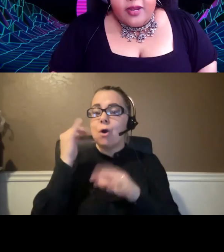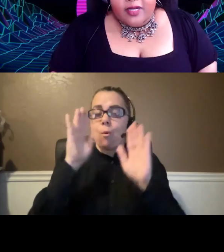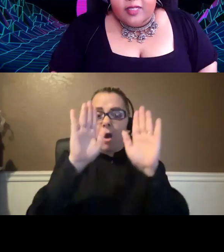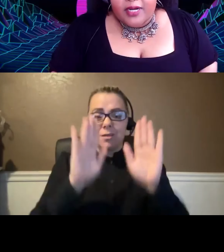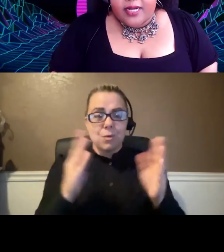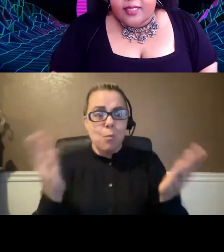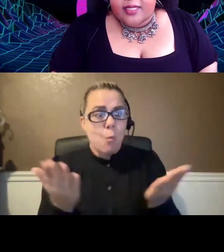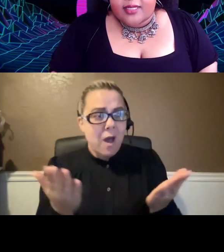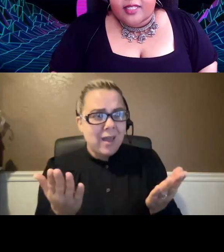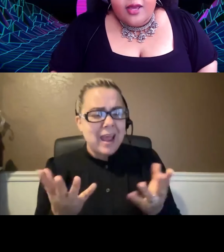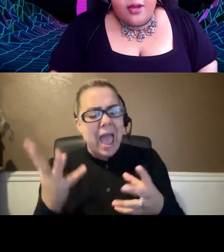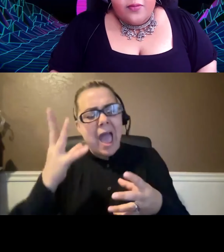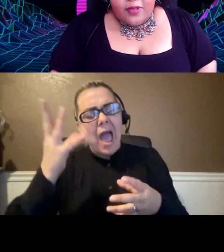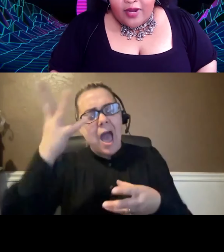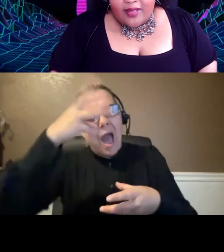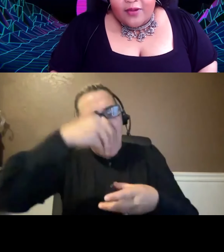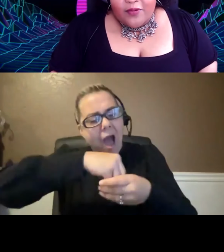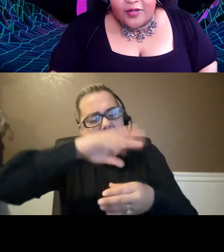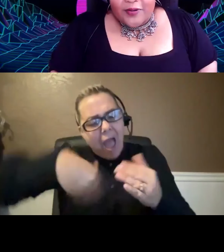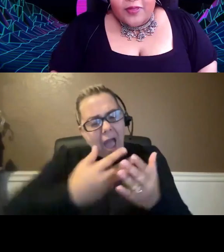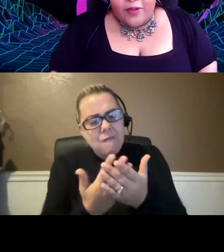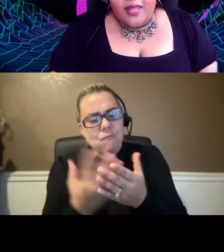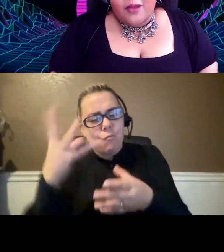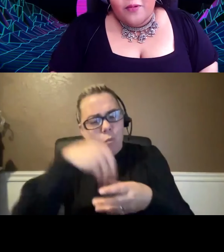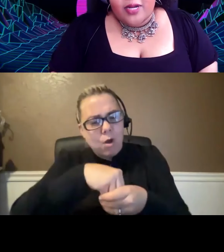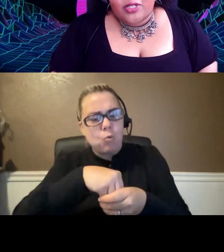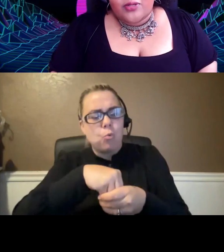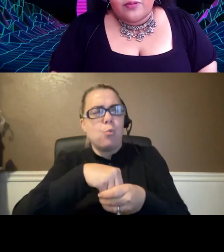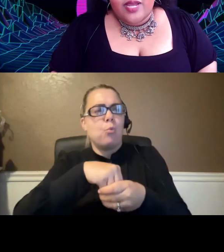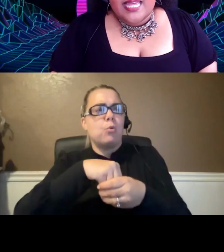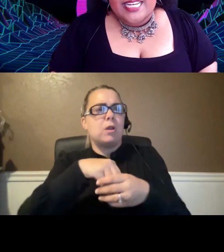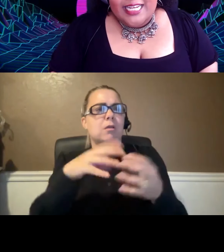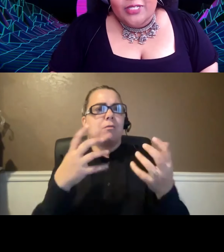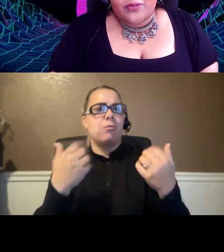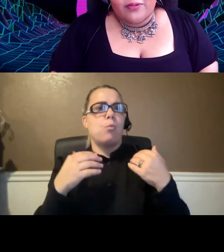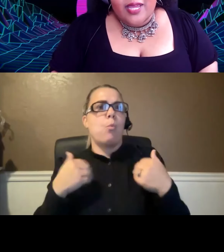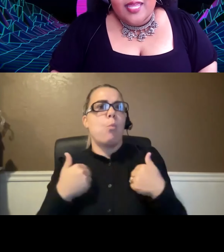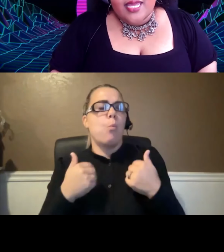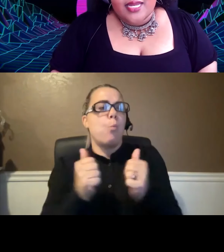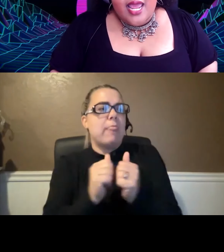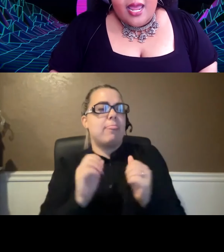experiences the way that they want to, the way they need to, the way they can